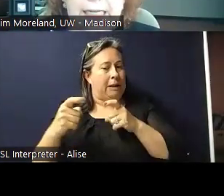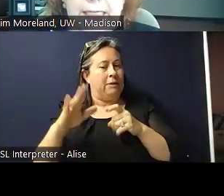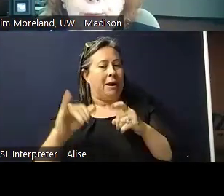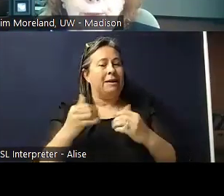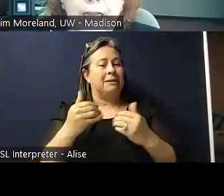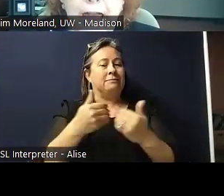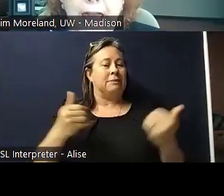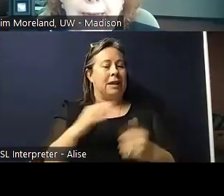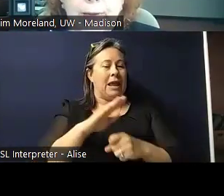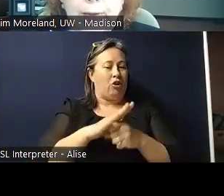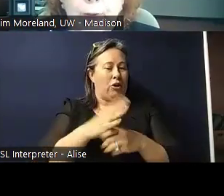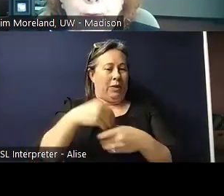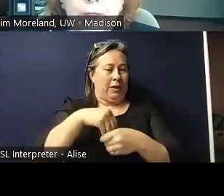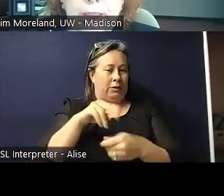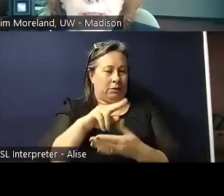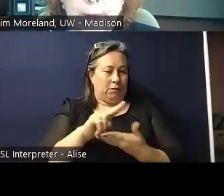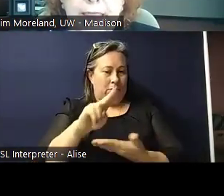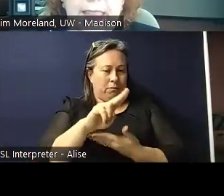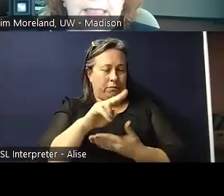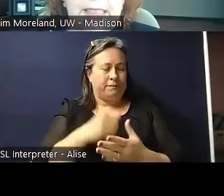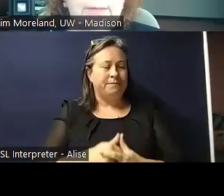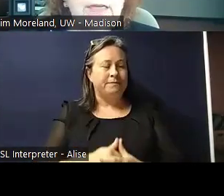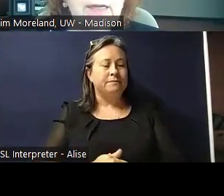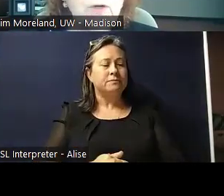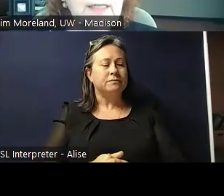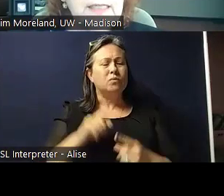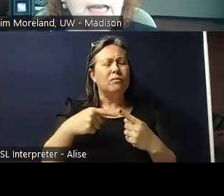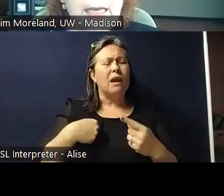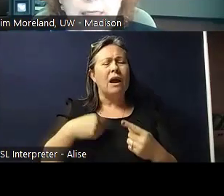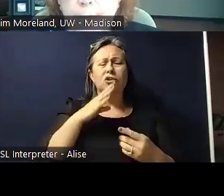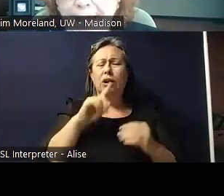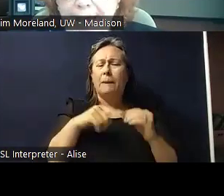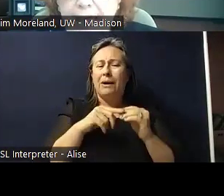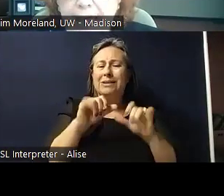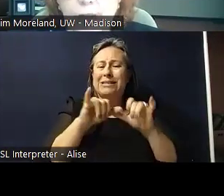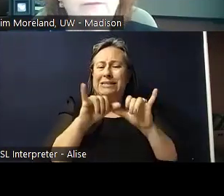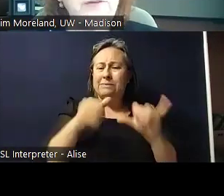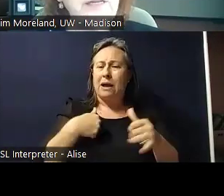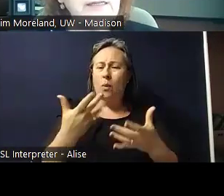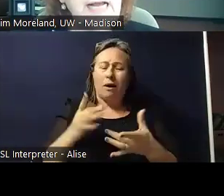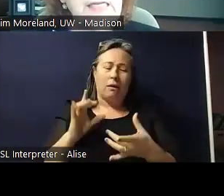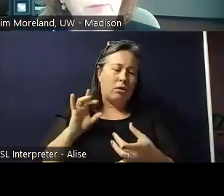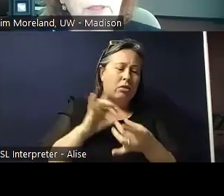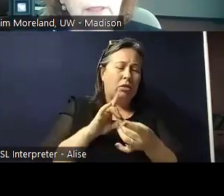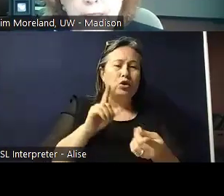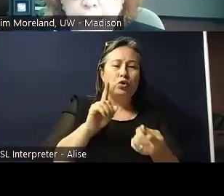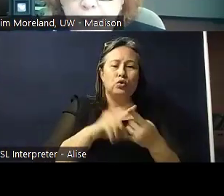and so when I talk about systems, I want to tie this back into the very last bullet,